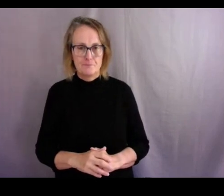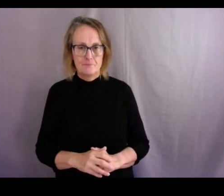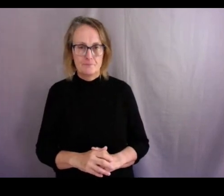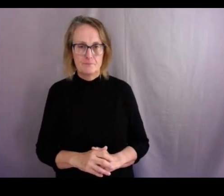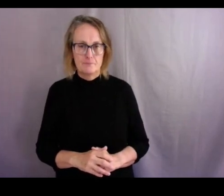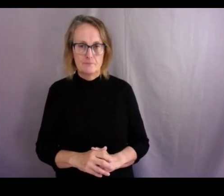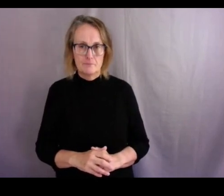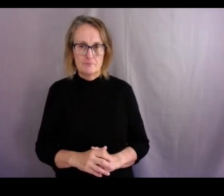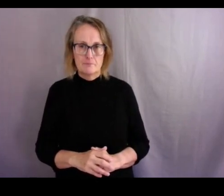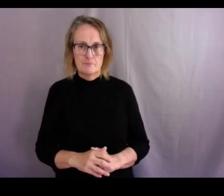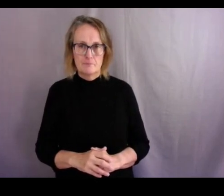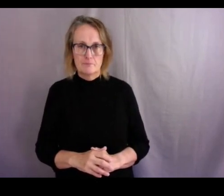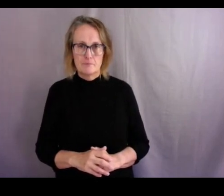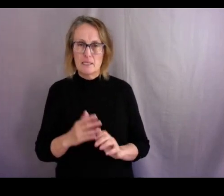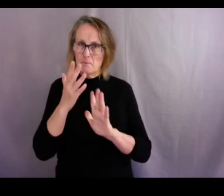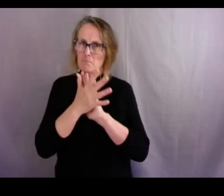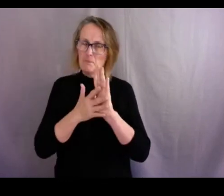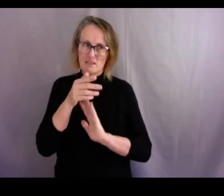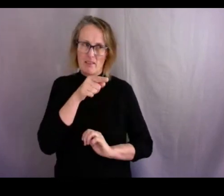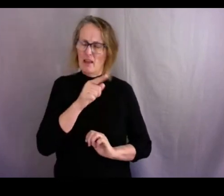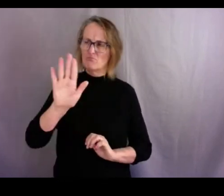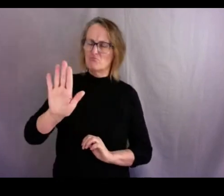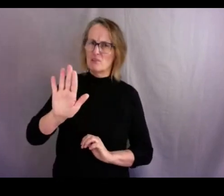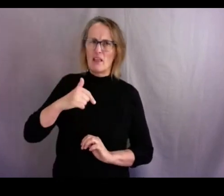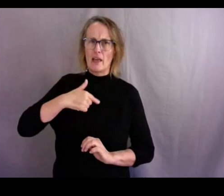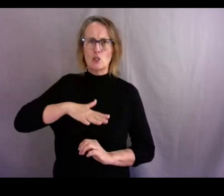imposed by the missionaries that women dress.